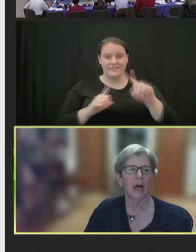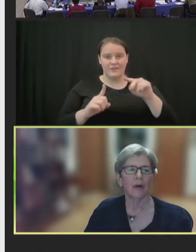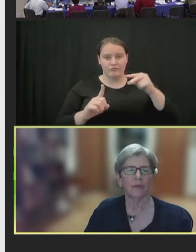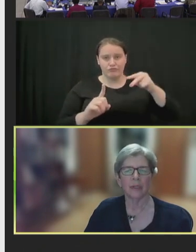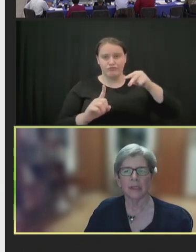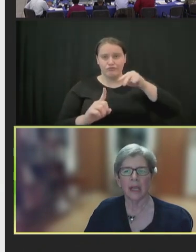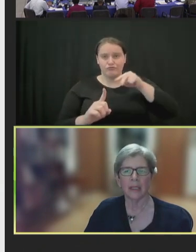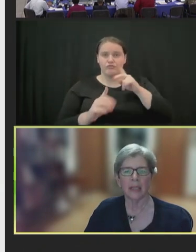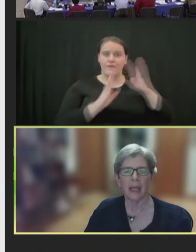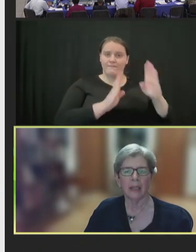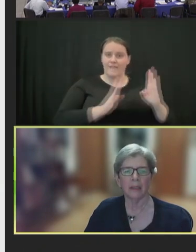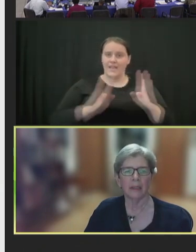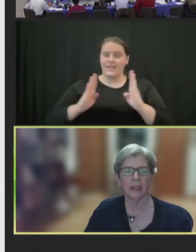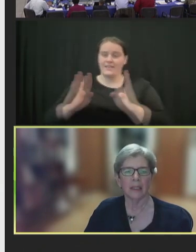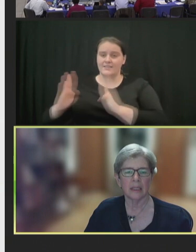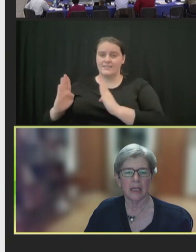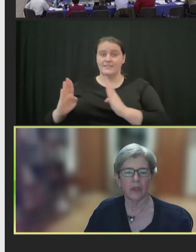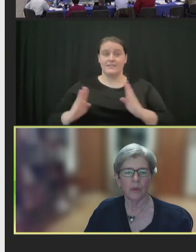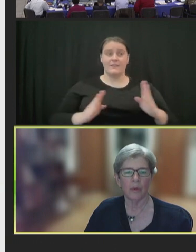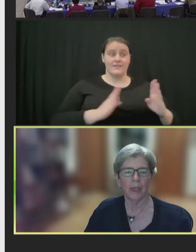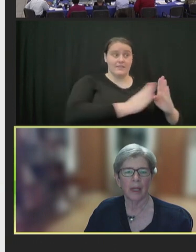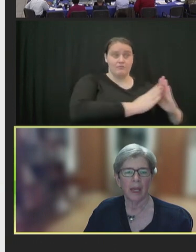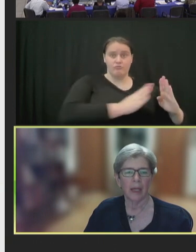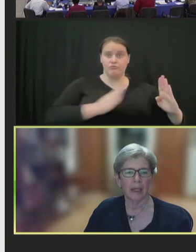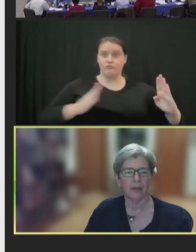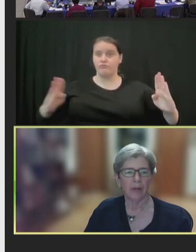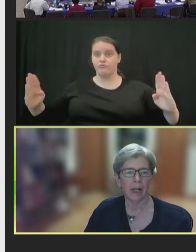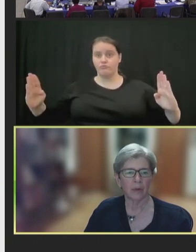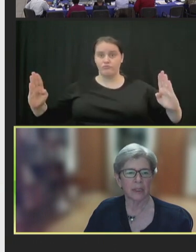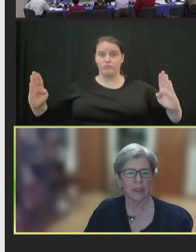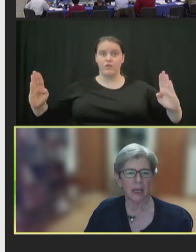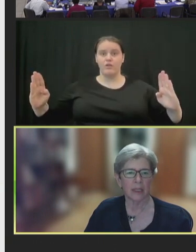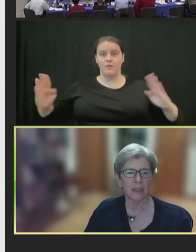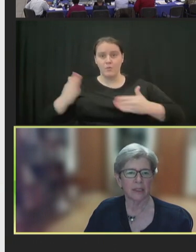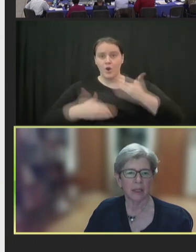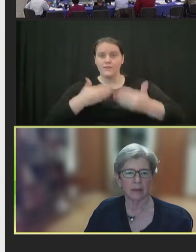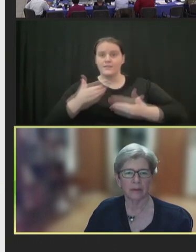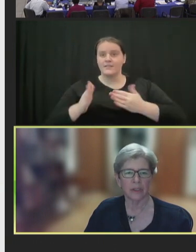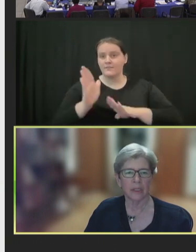of this end-to-end continuum. And on the following slides, I'll just tell